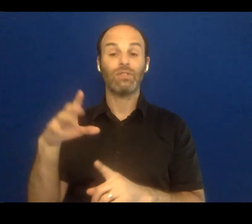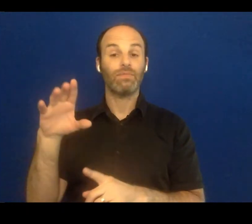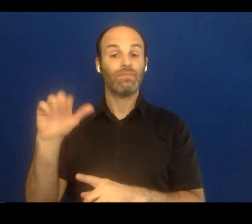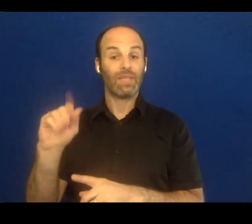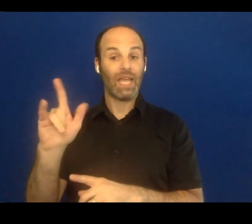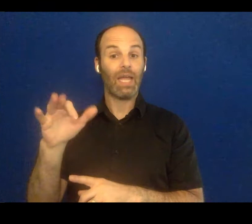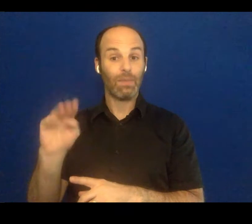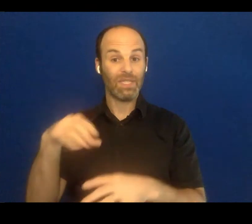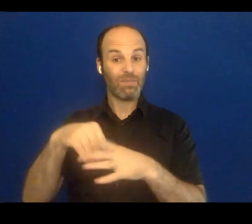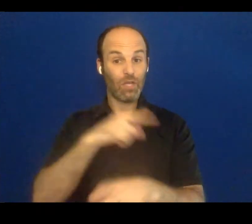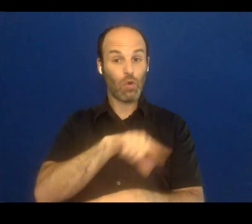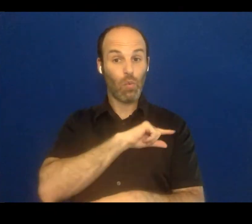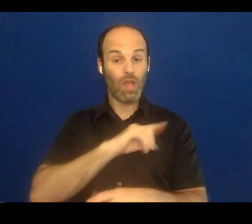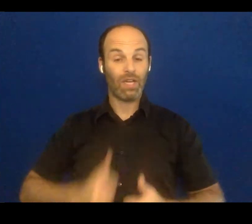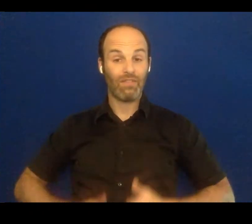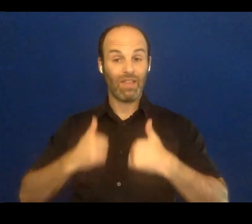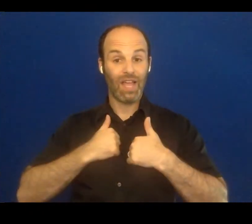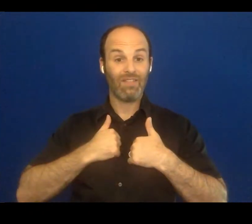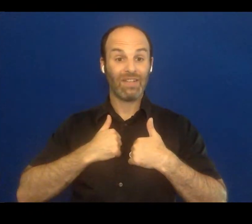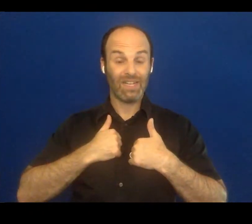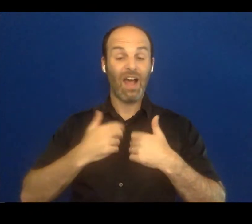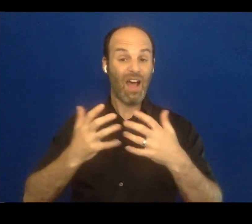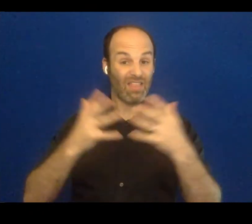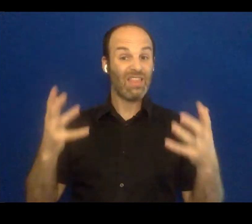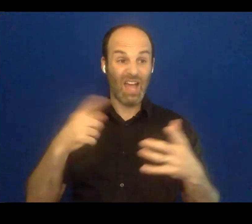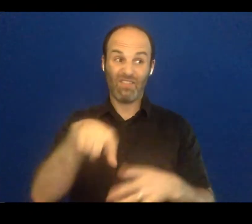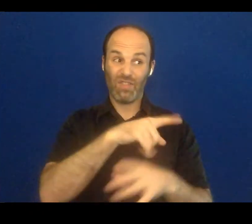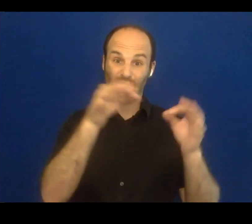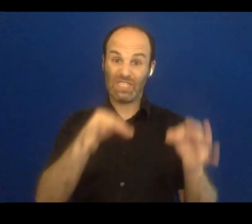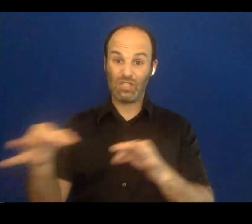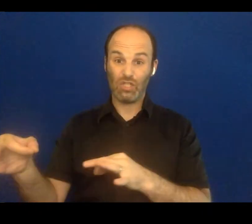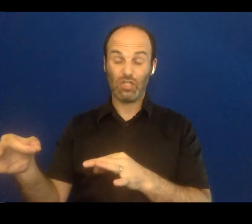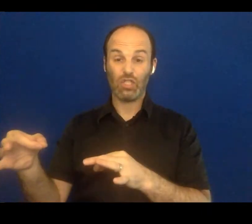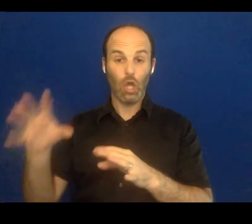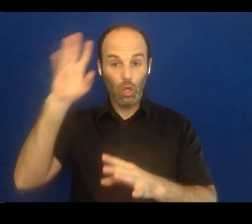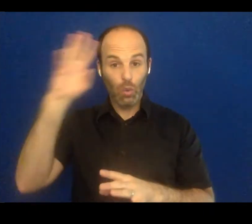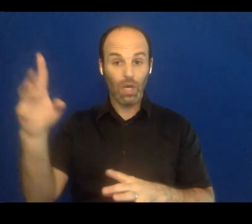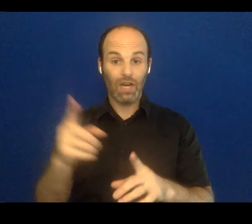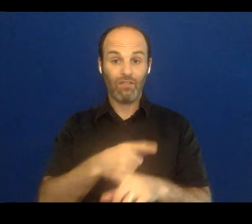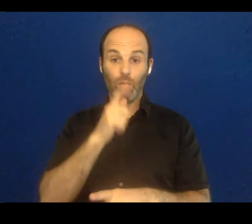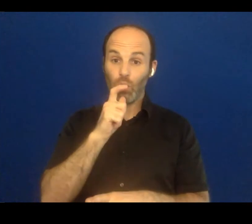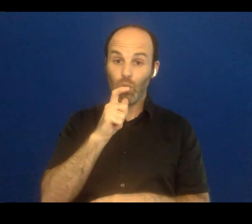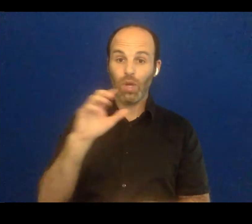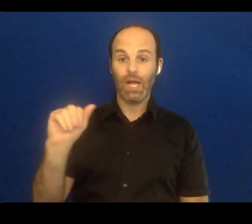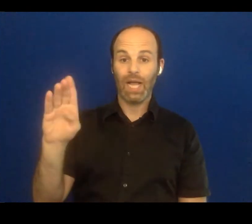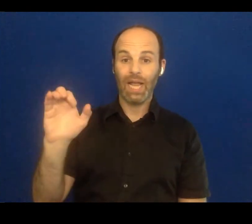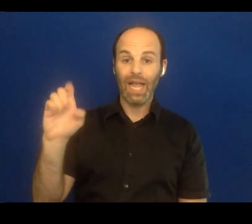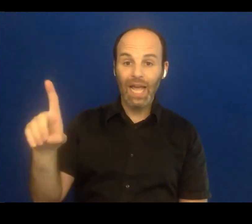ABLEISM IN THE QUALITY OF LIFE, THE MEASURES AROUND QUALITY OF LIFE WERE DESIGNED AND CREATED